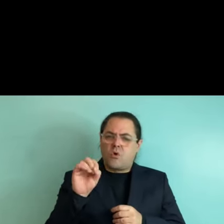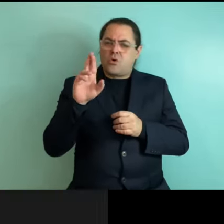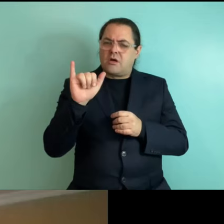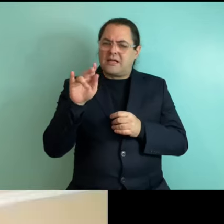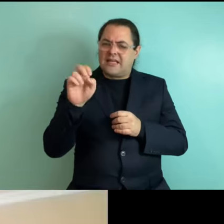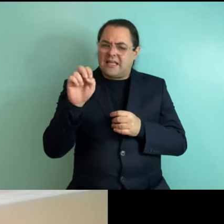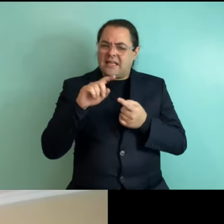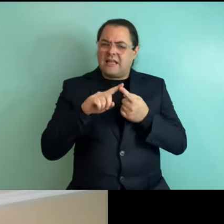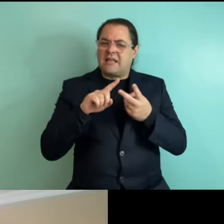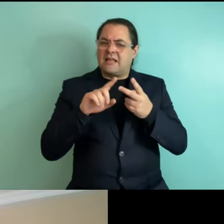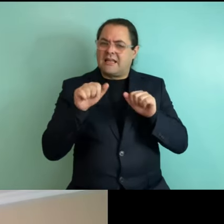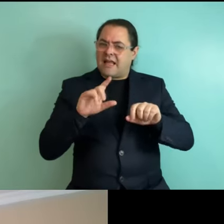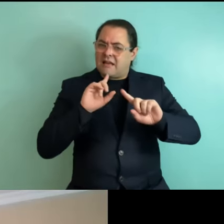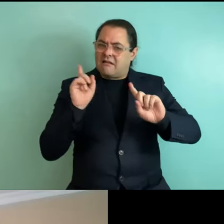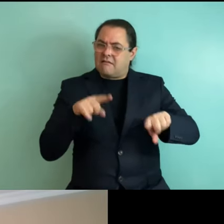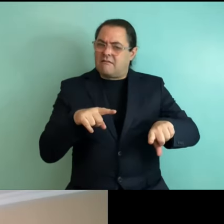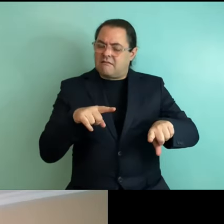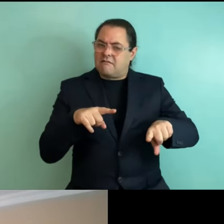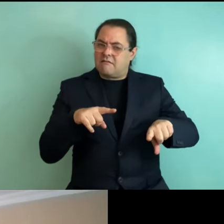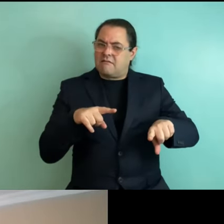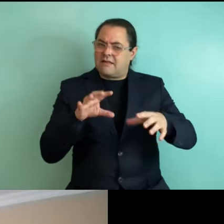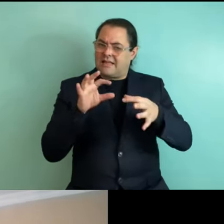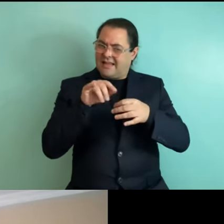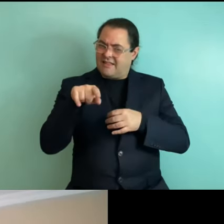11:14:21 Monday competitors epithet demand the.